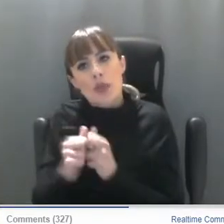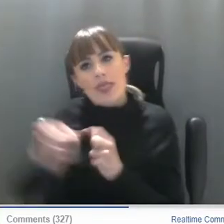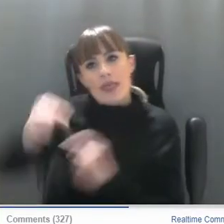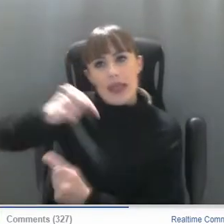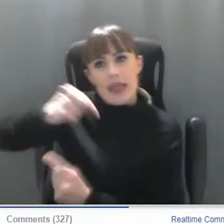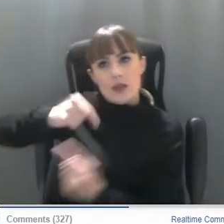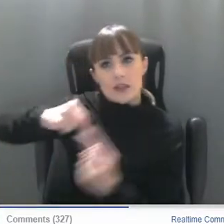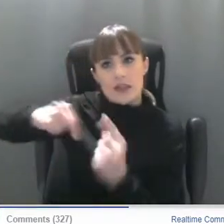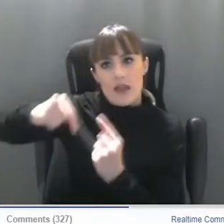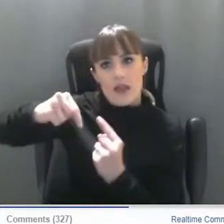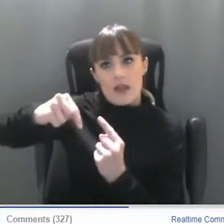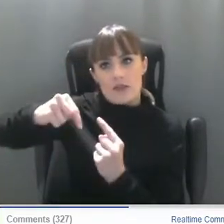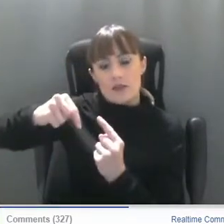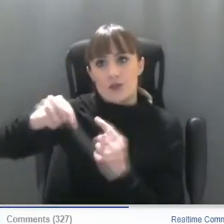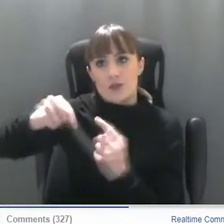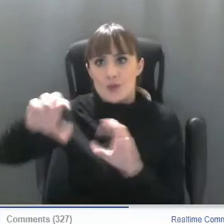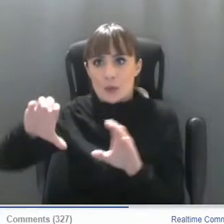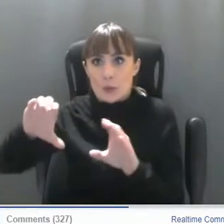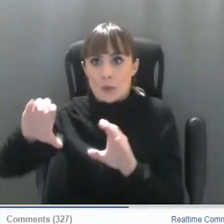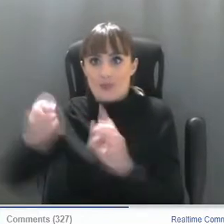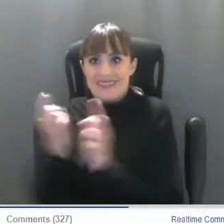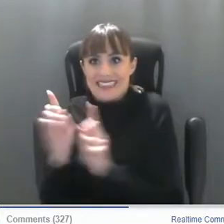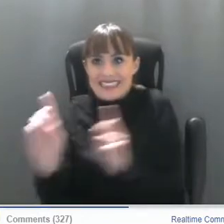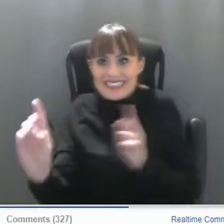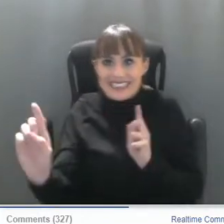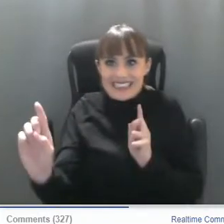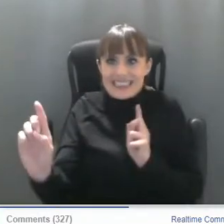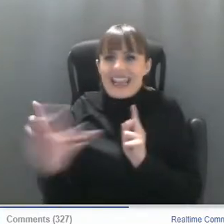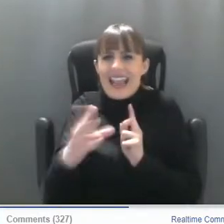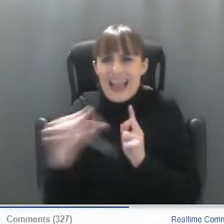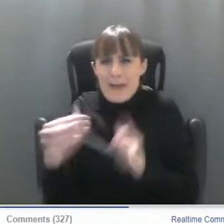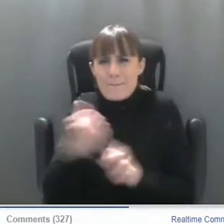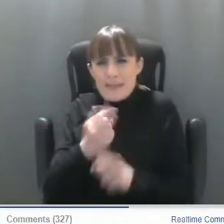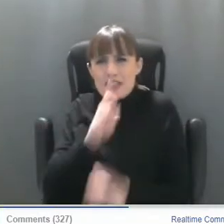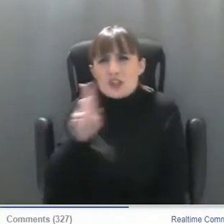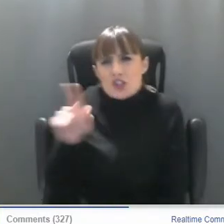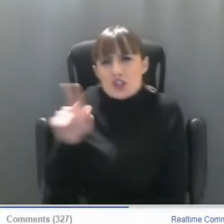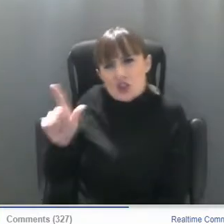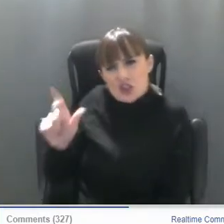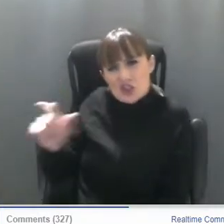disinfected properly. I don't know if we're going to increase how many people.